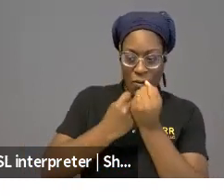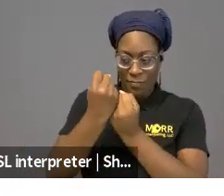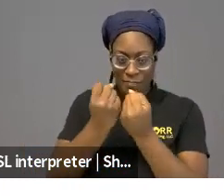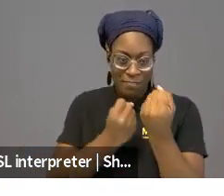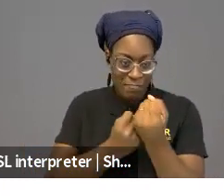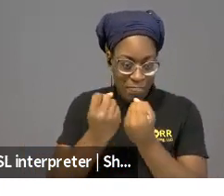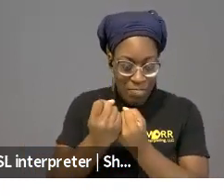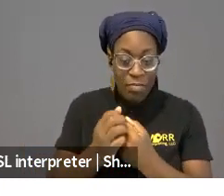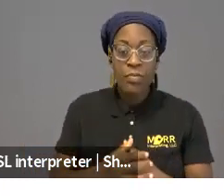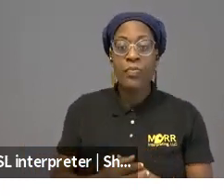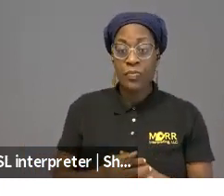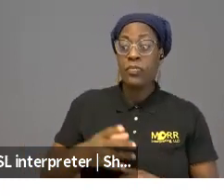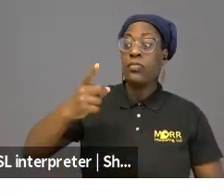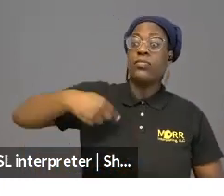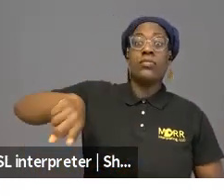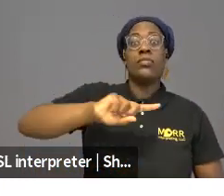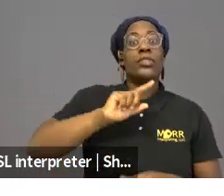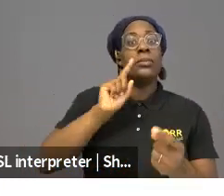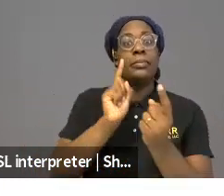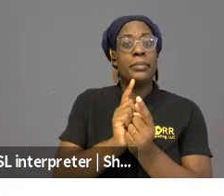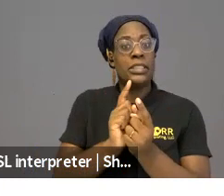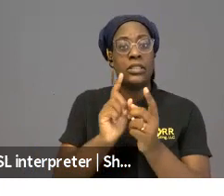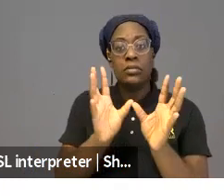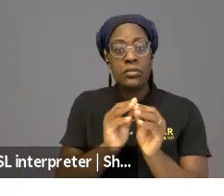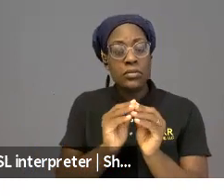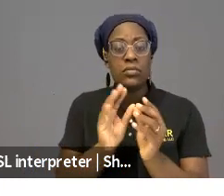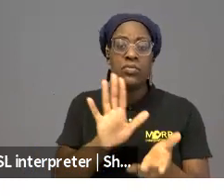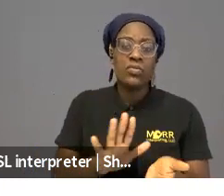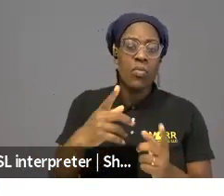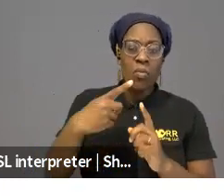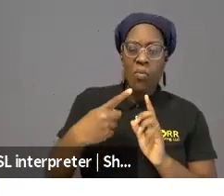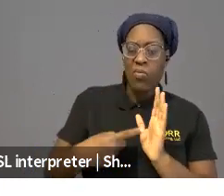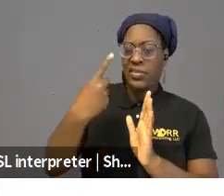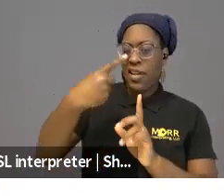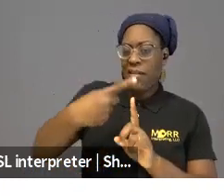a month-- to make some decisions that affect our general education and writing programs.